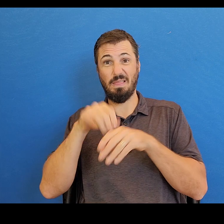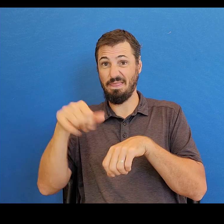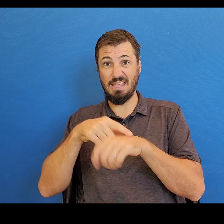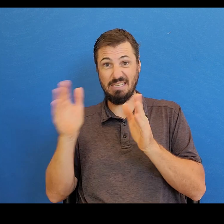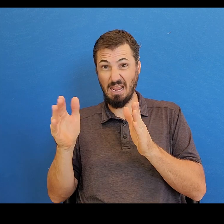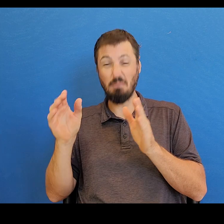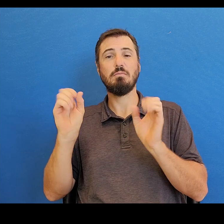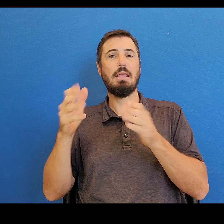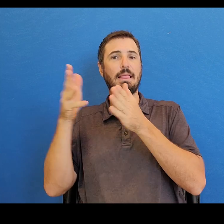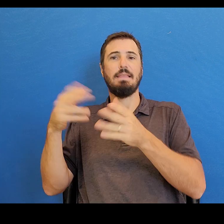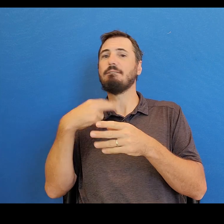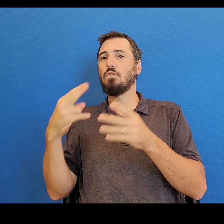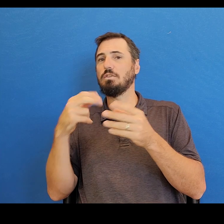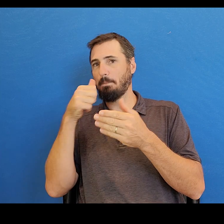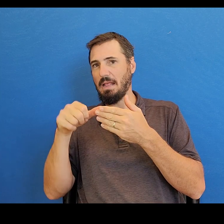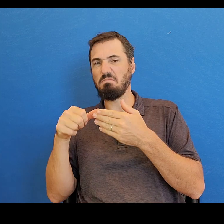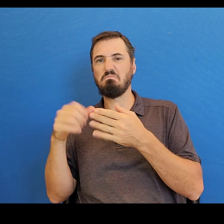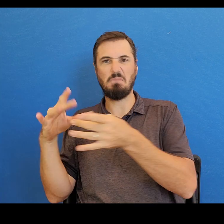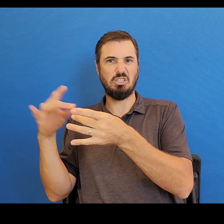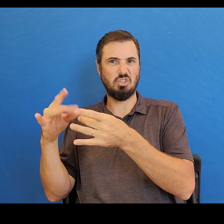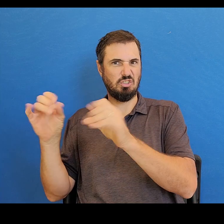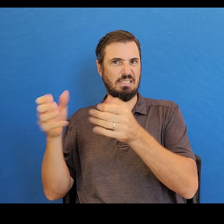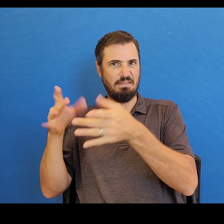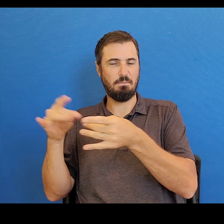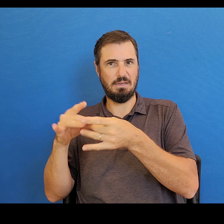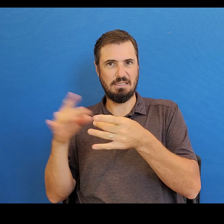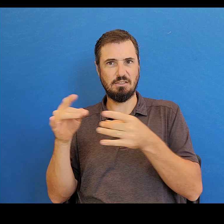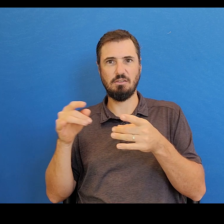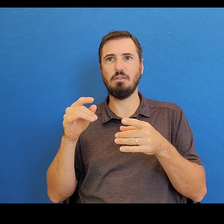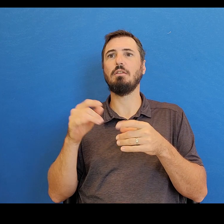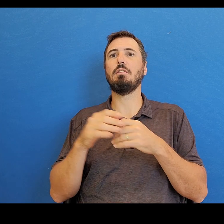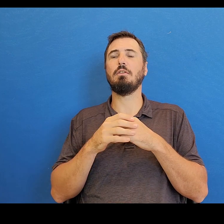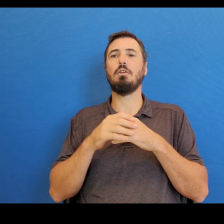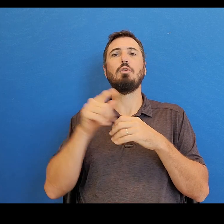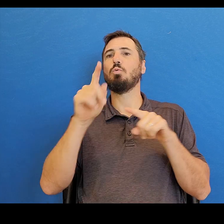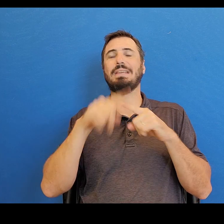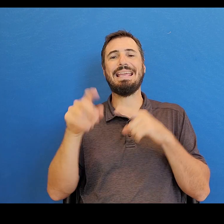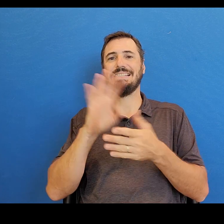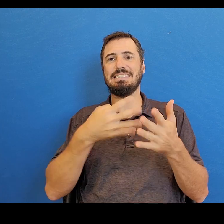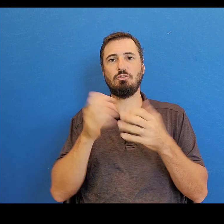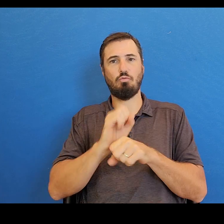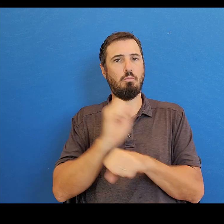business hours can leave a voicemail. Appointment scheduling is not currently available through individual providers